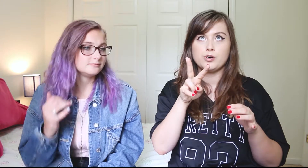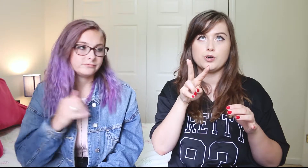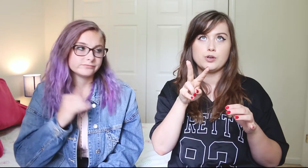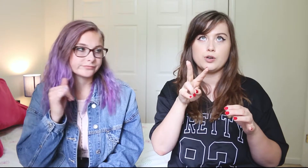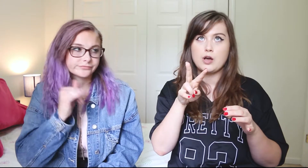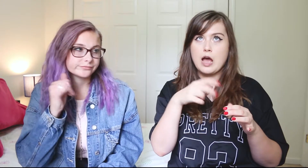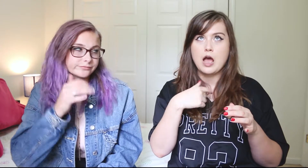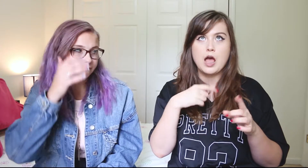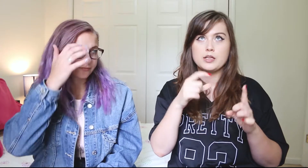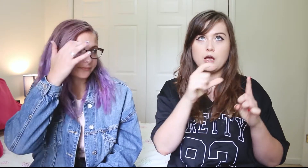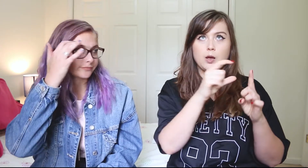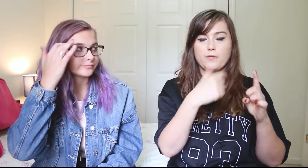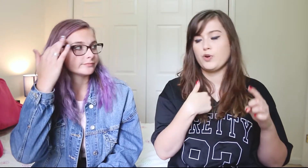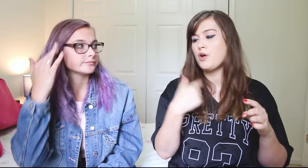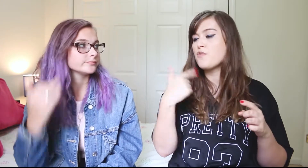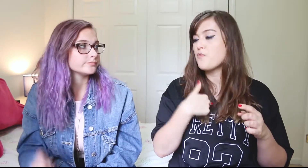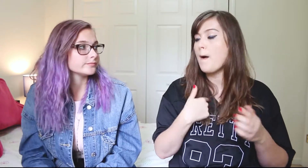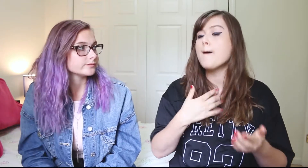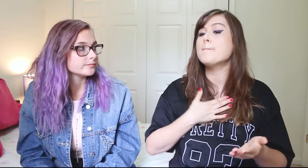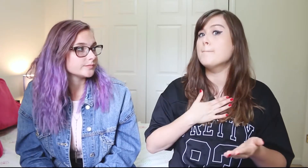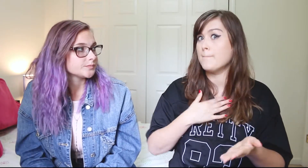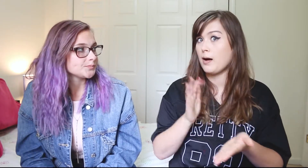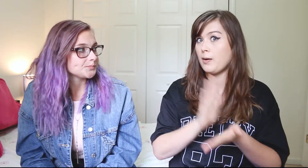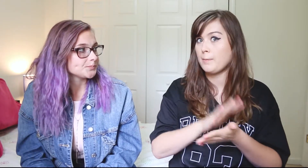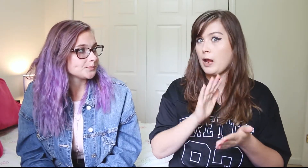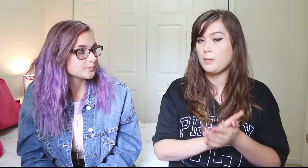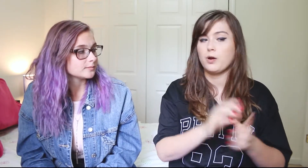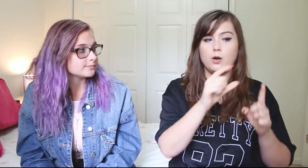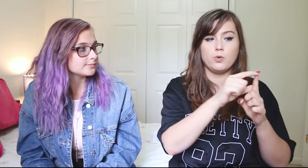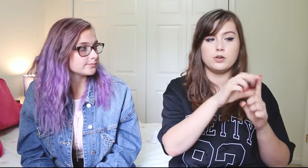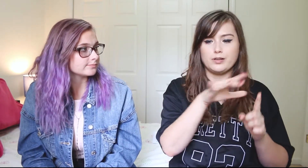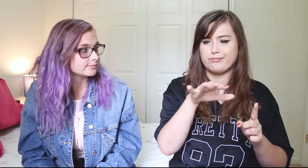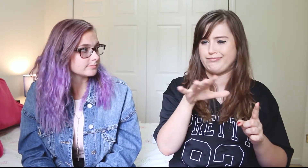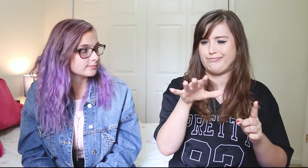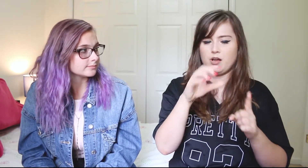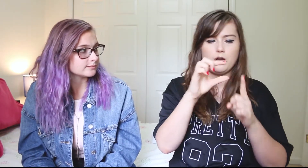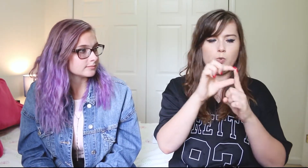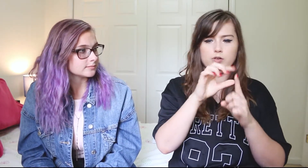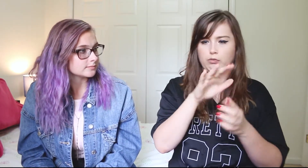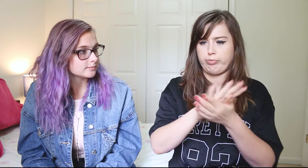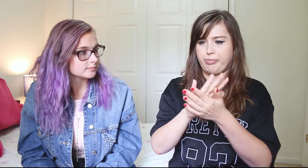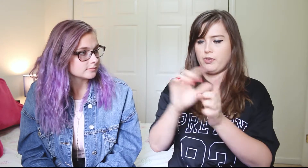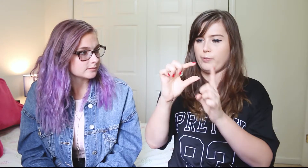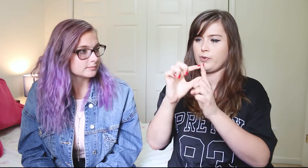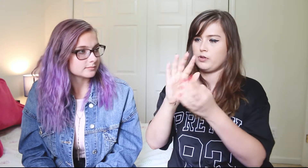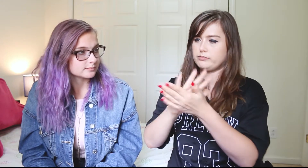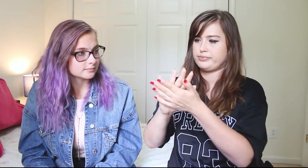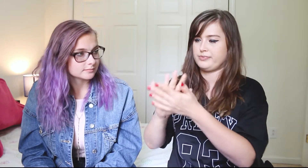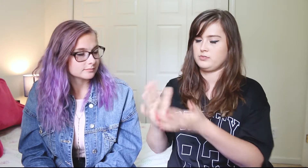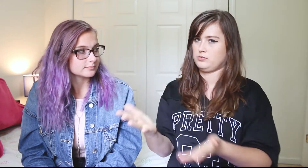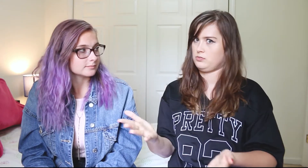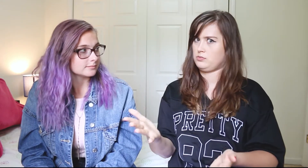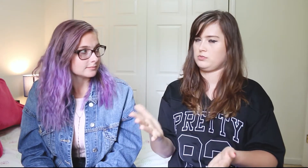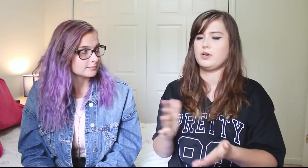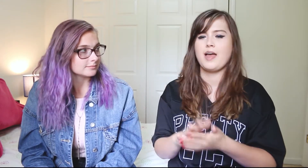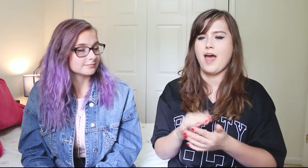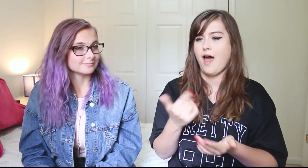My paper was just me writing down word with lots of gaps.